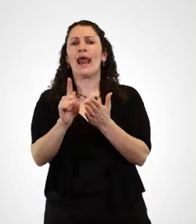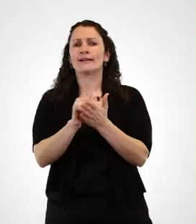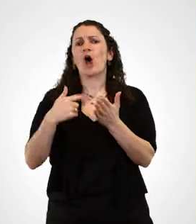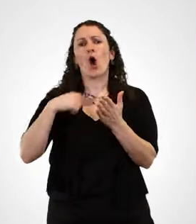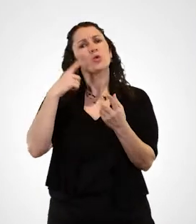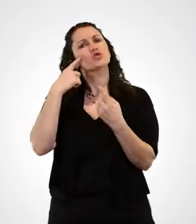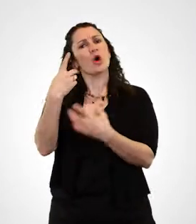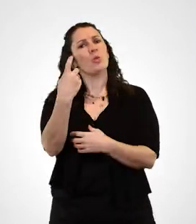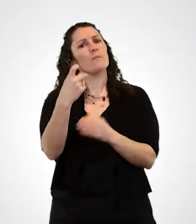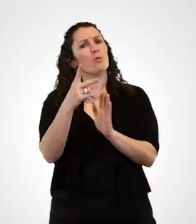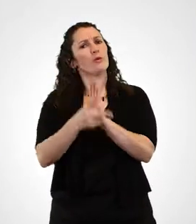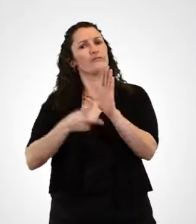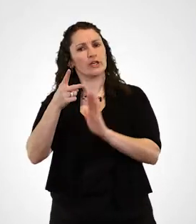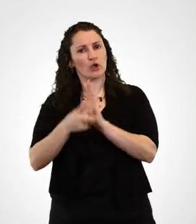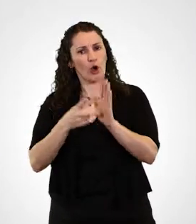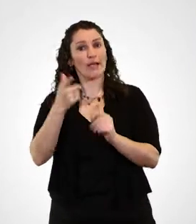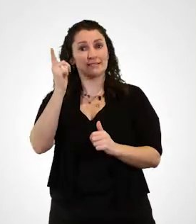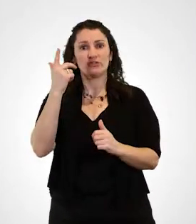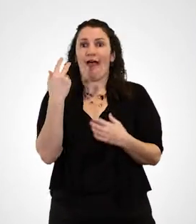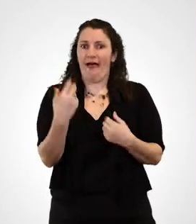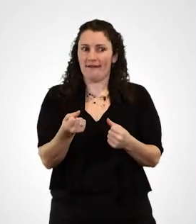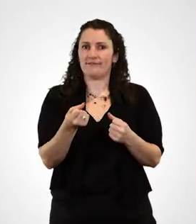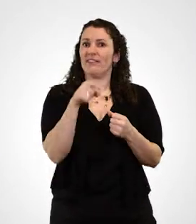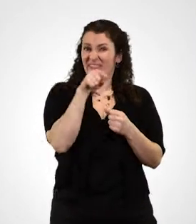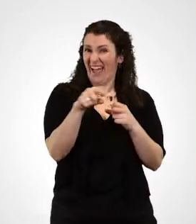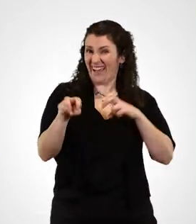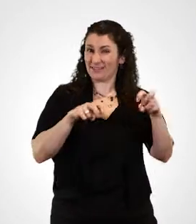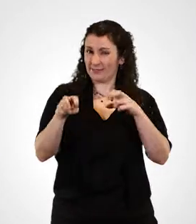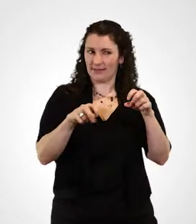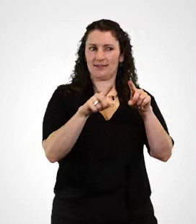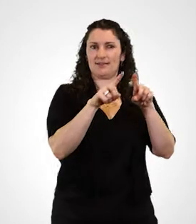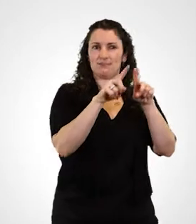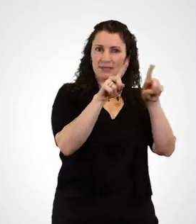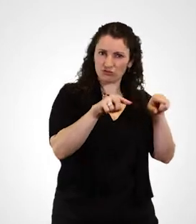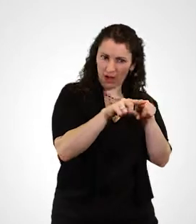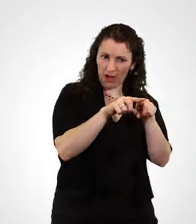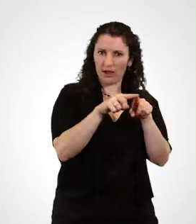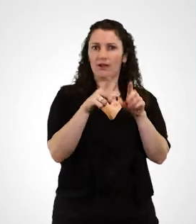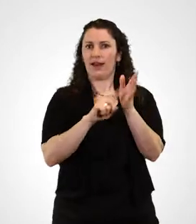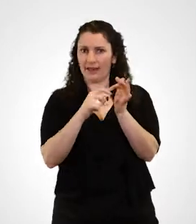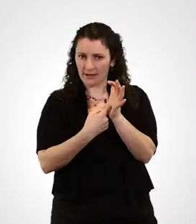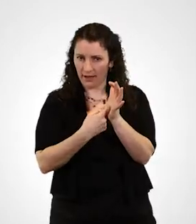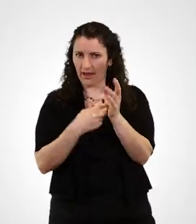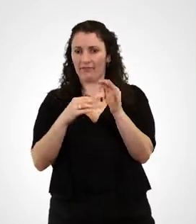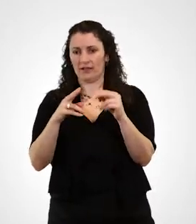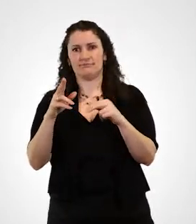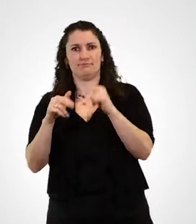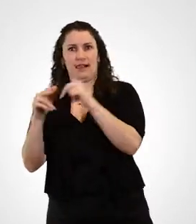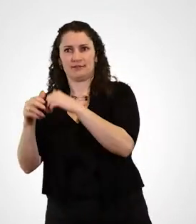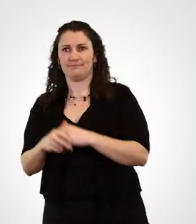with the letter-sound images and the build-a-word activity. Look, what are we going to do with this?